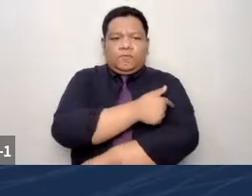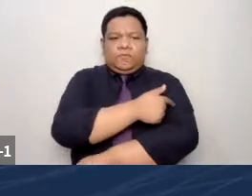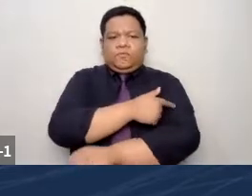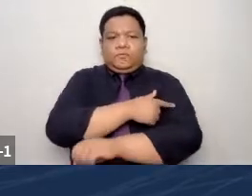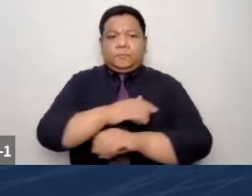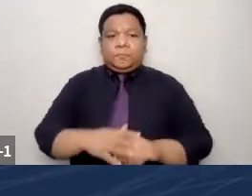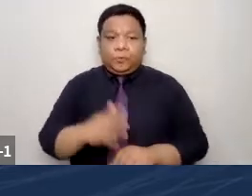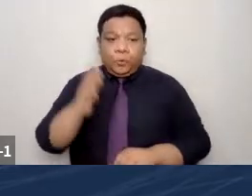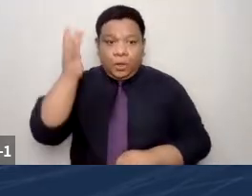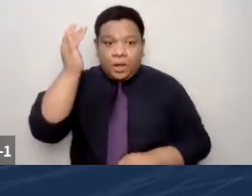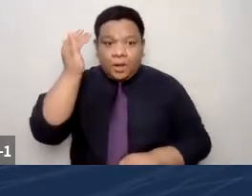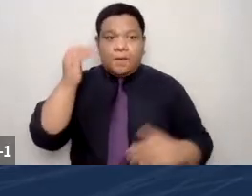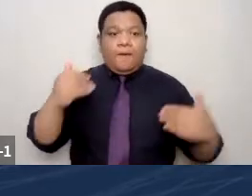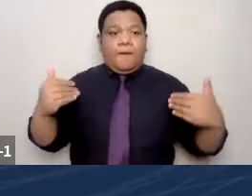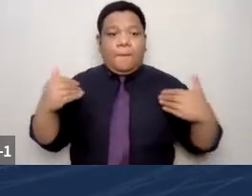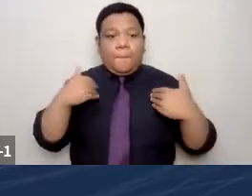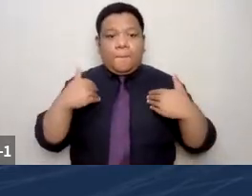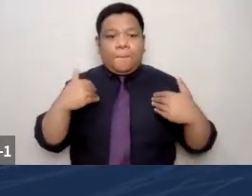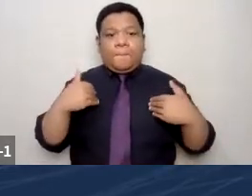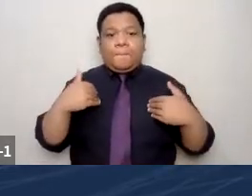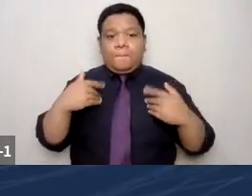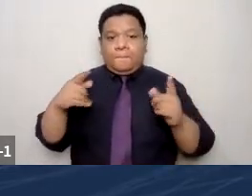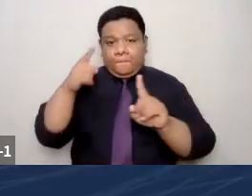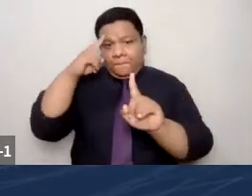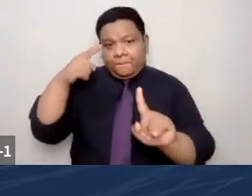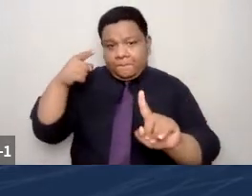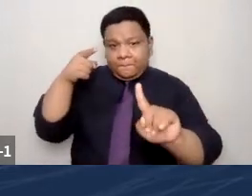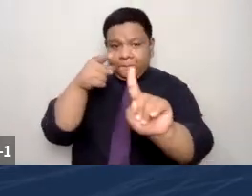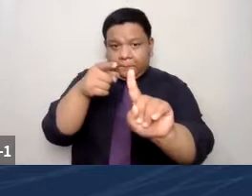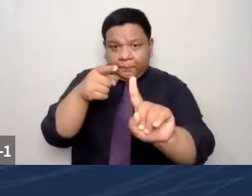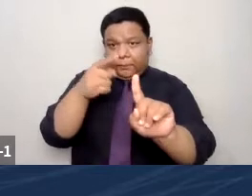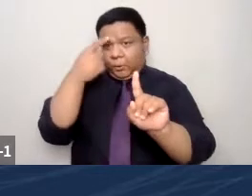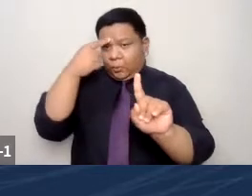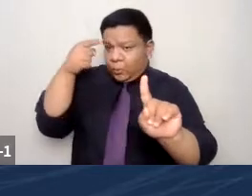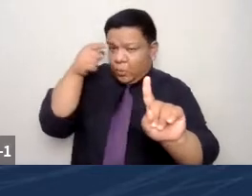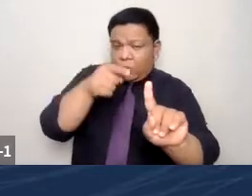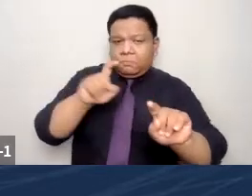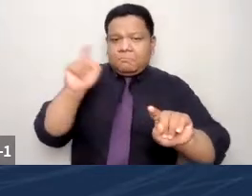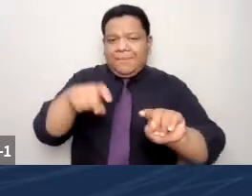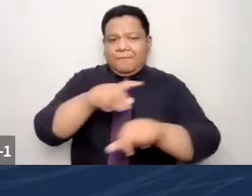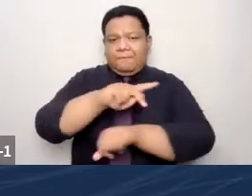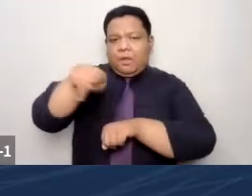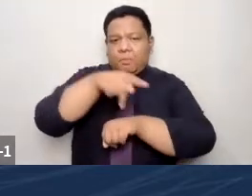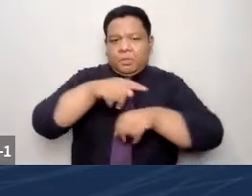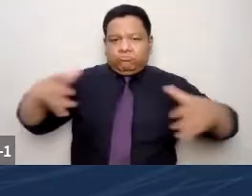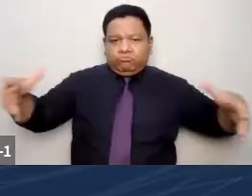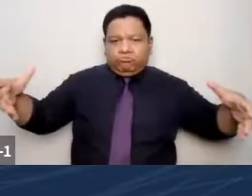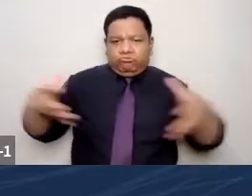Because we have one goal. Our country’s goal is to reach herd immunity as soon as possible.